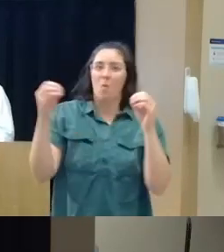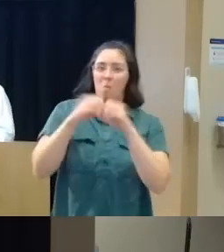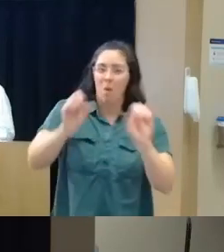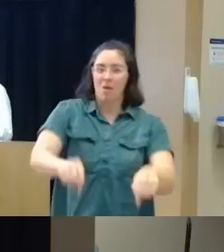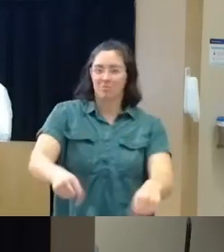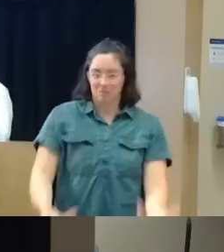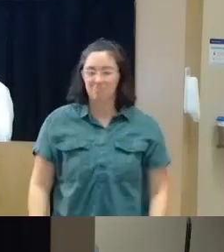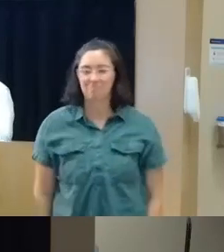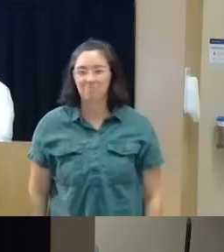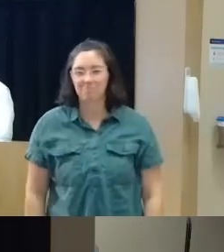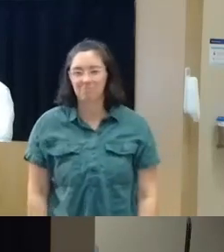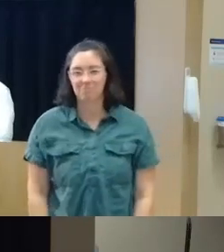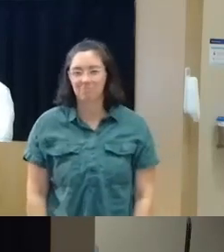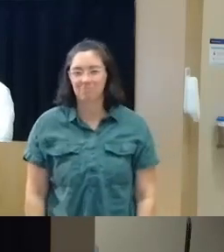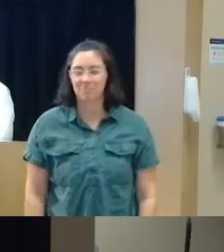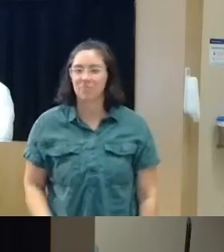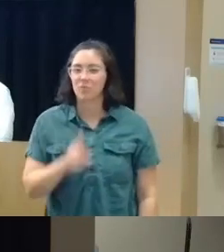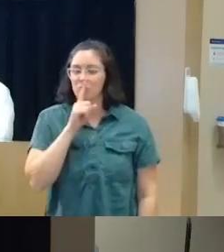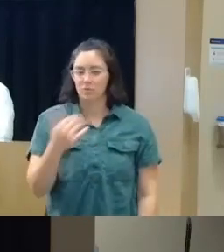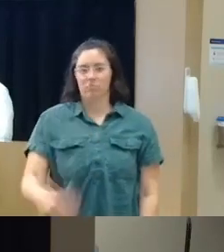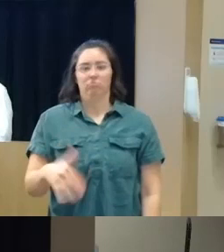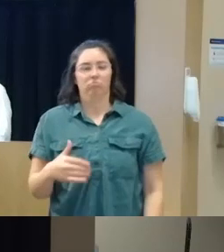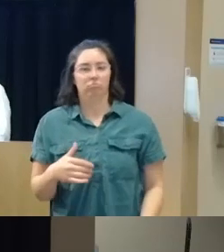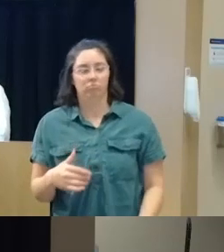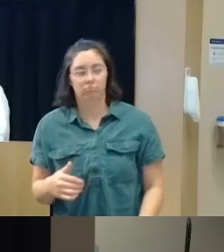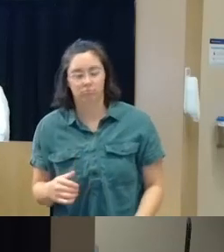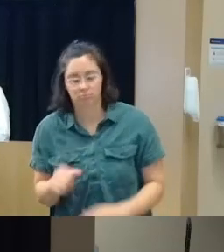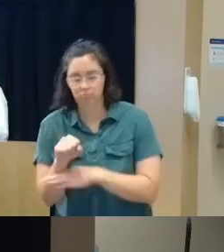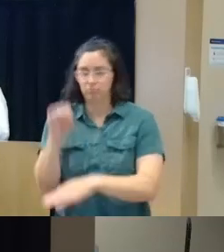Imaging and I was you know really taken back by a lot of the work that Dr Silverstein was doing